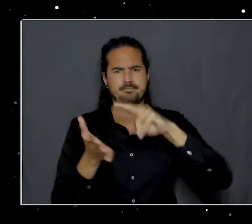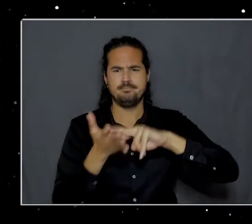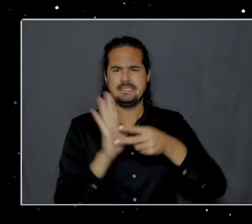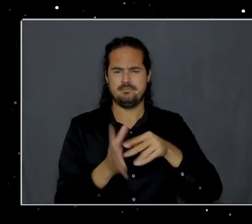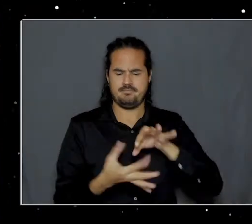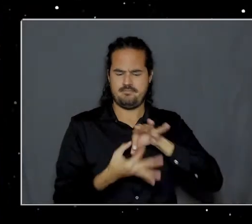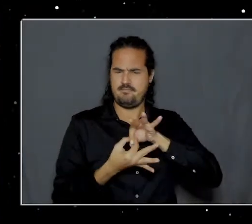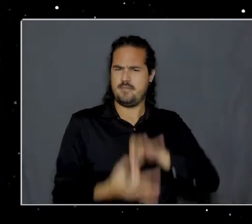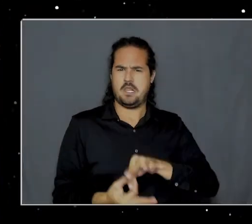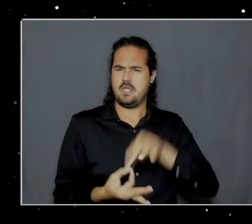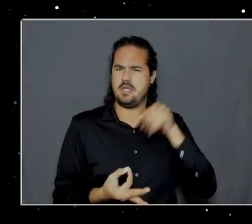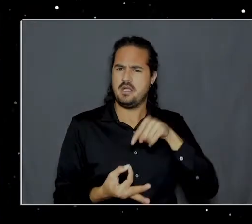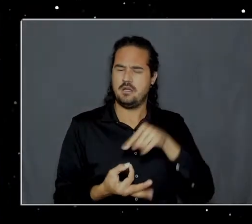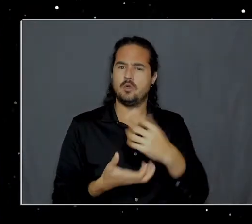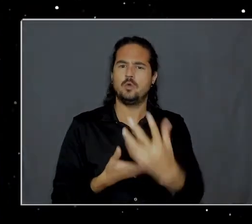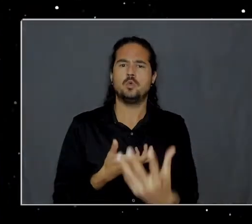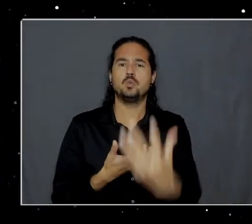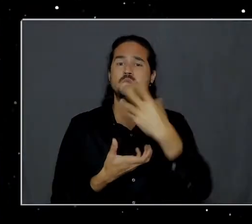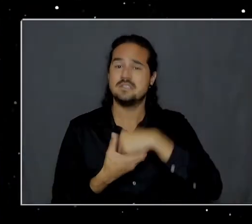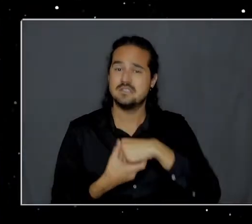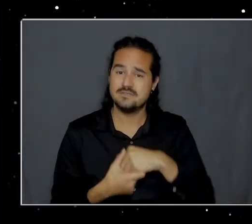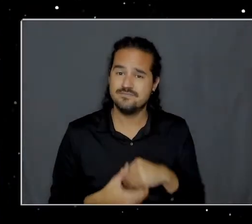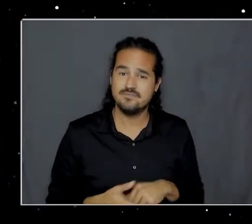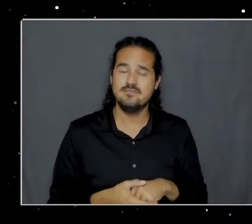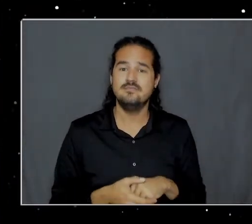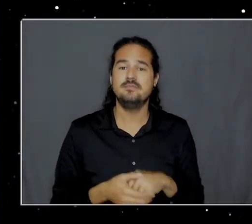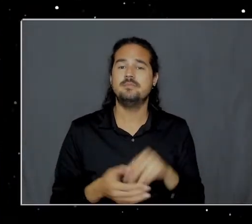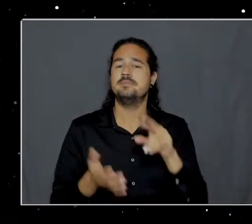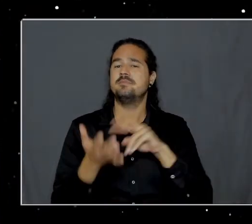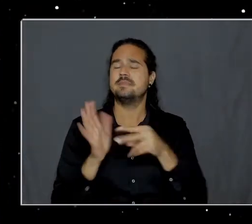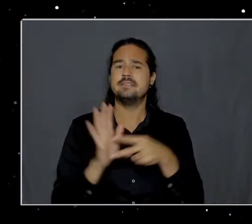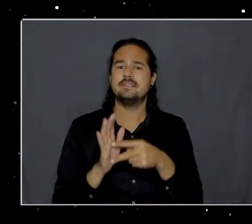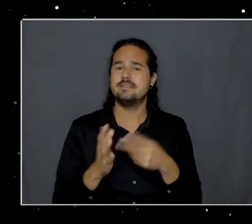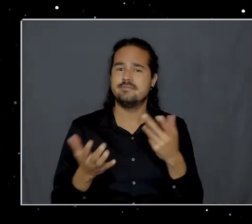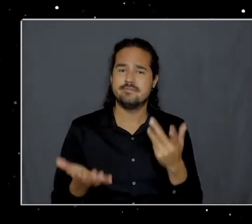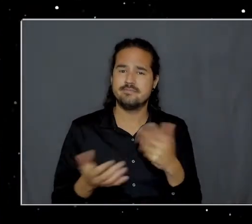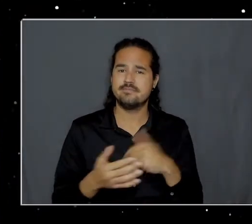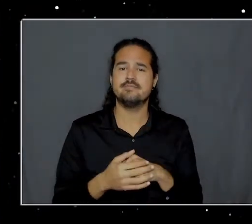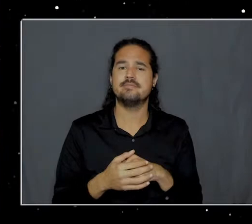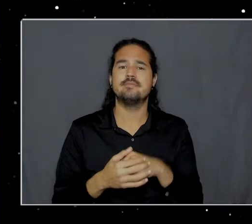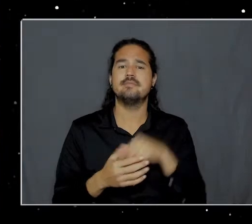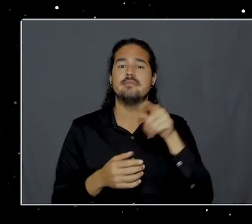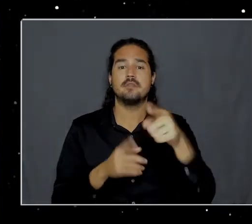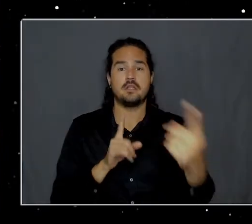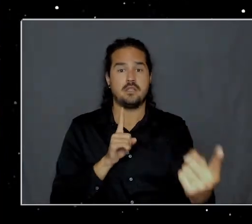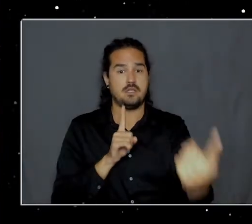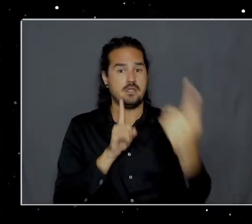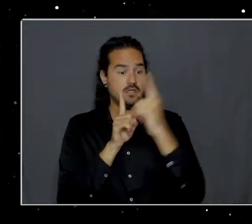INCLUSIVE, AN UNDERSTANDING OF